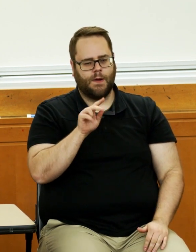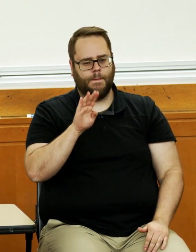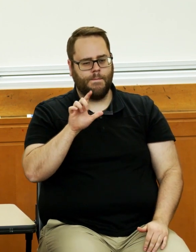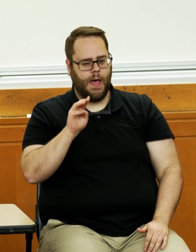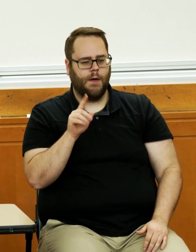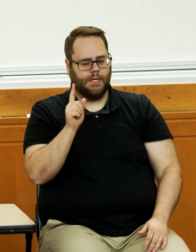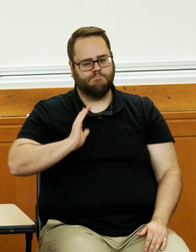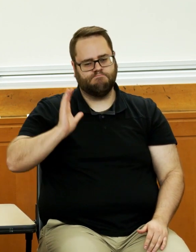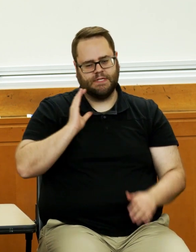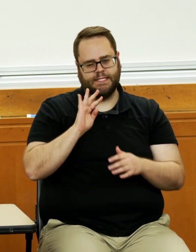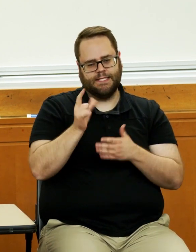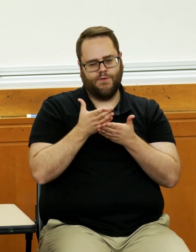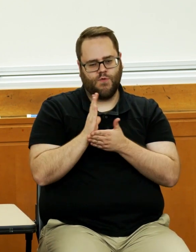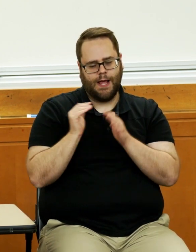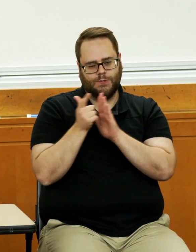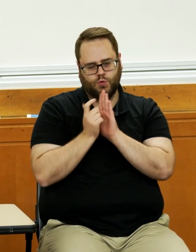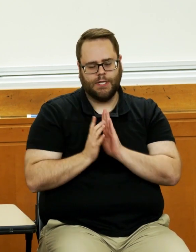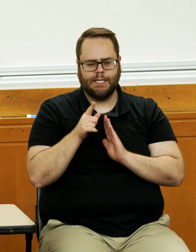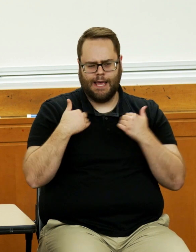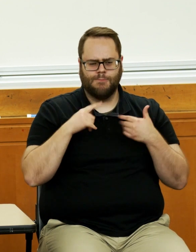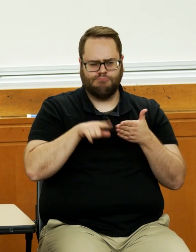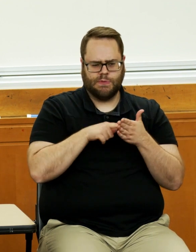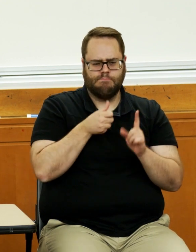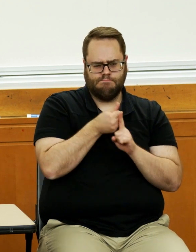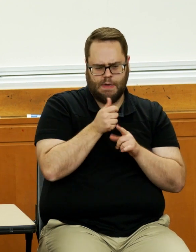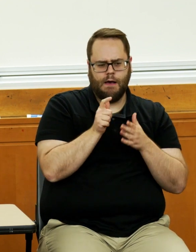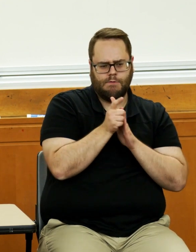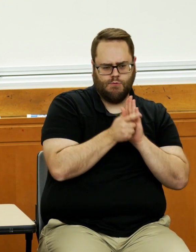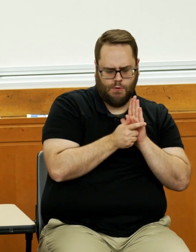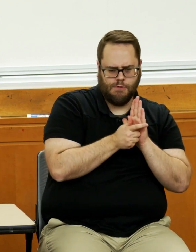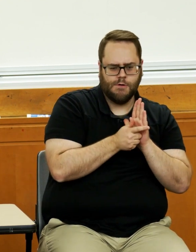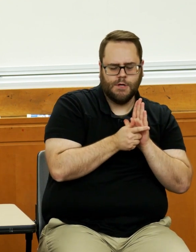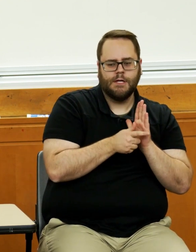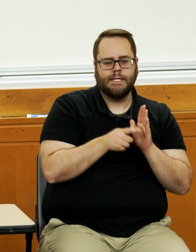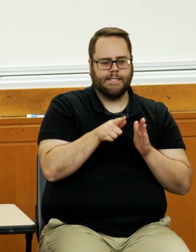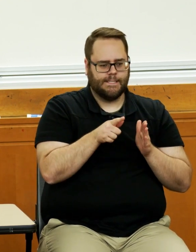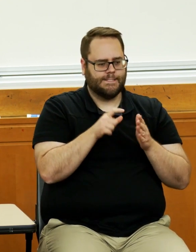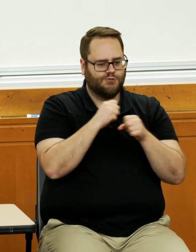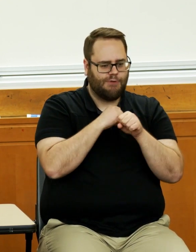had well-known criticisms of impact litigation dictating the strategy and sometimes conflicting